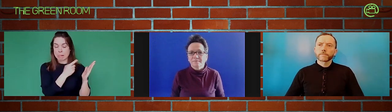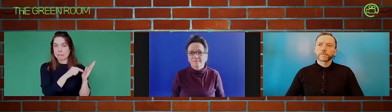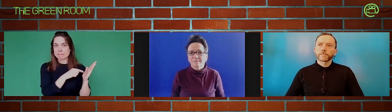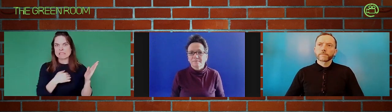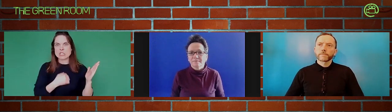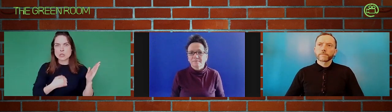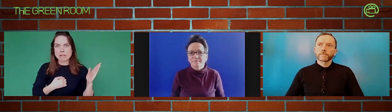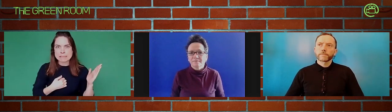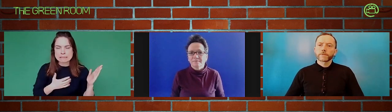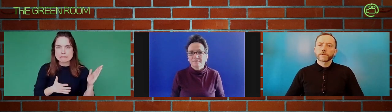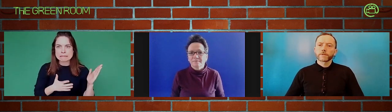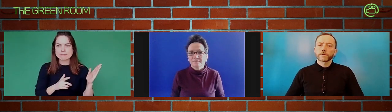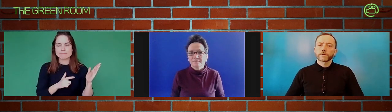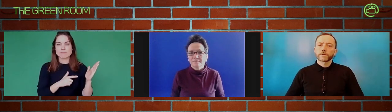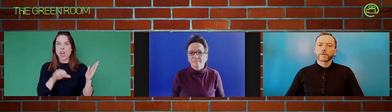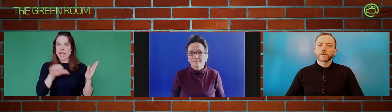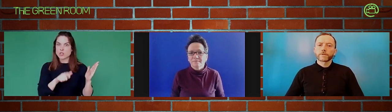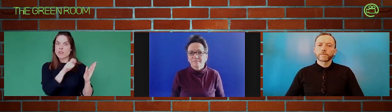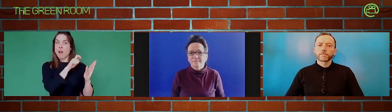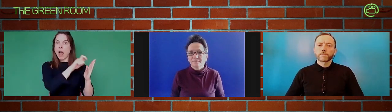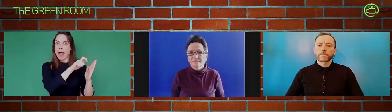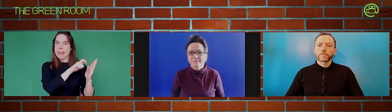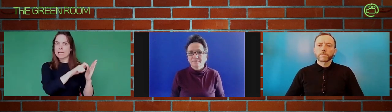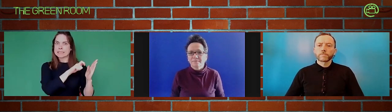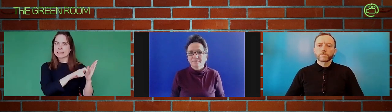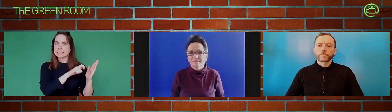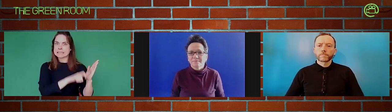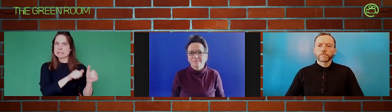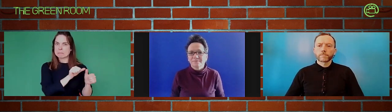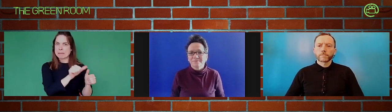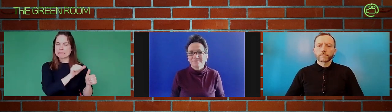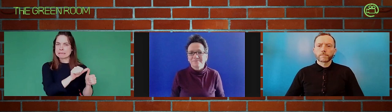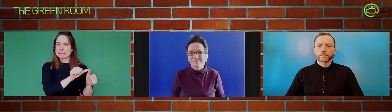I should have highlighted these a lot better for myself.